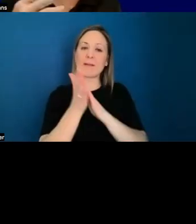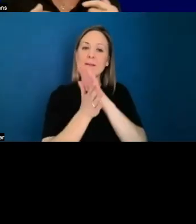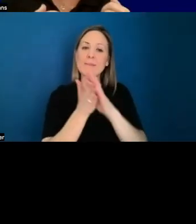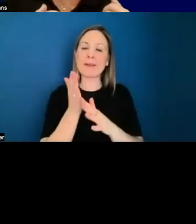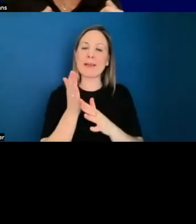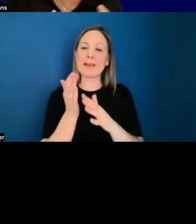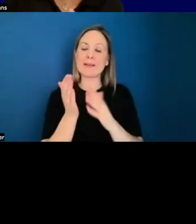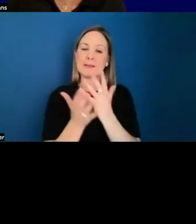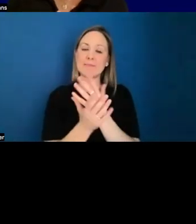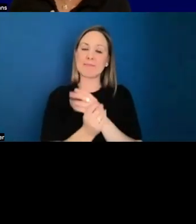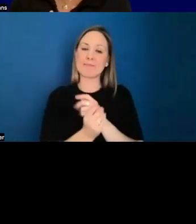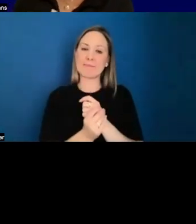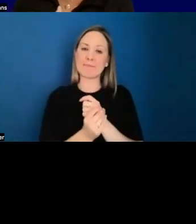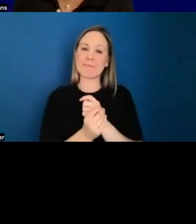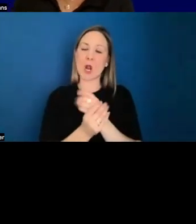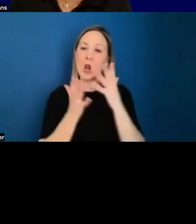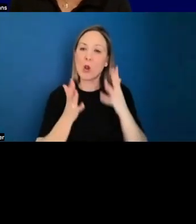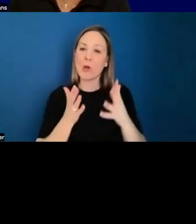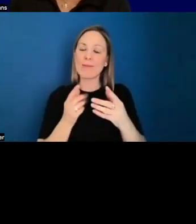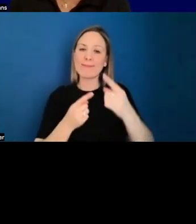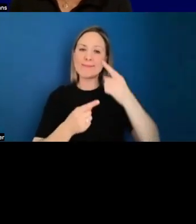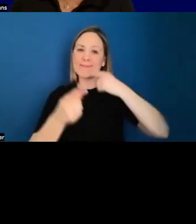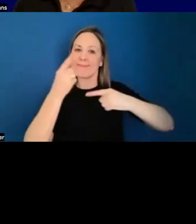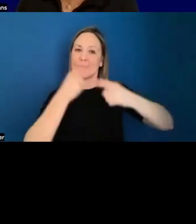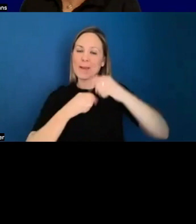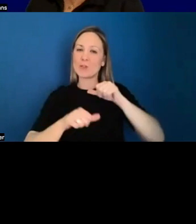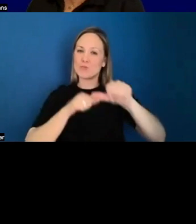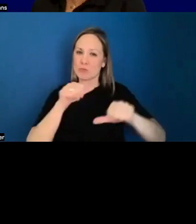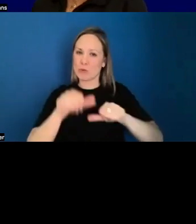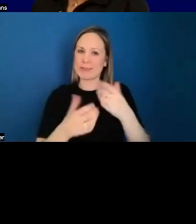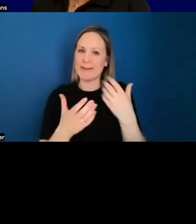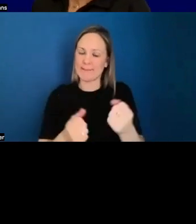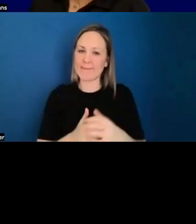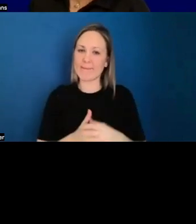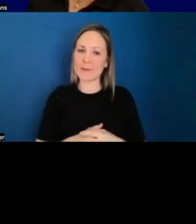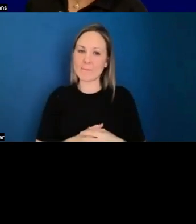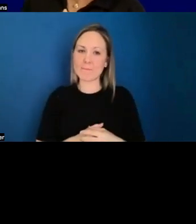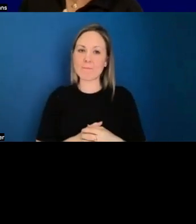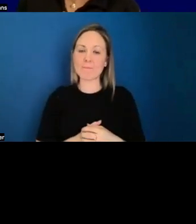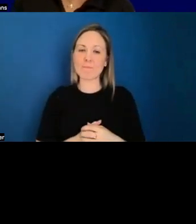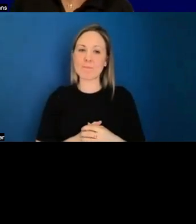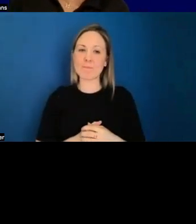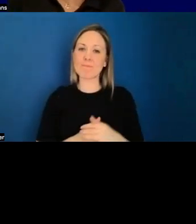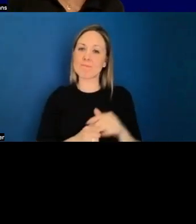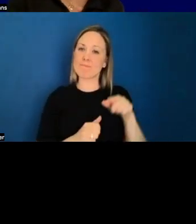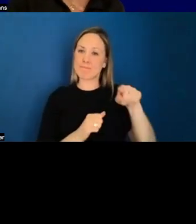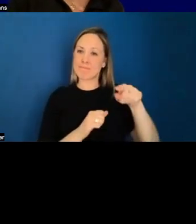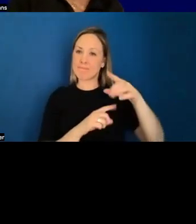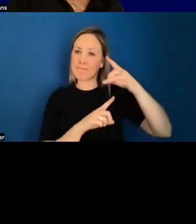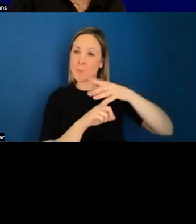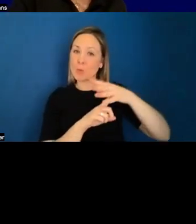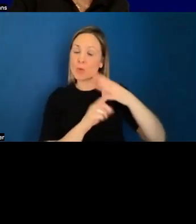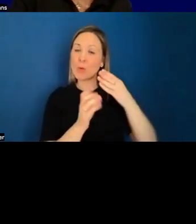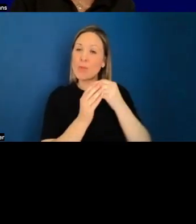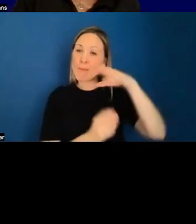amounts of information to be processed. It plays a key role in memory, thinking,